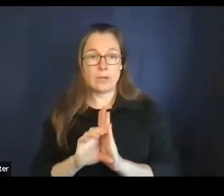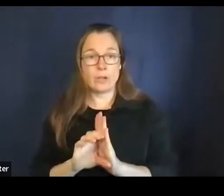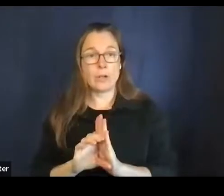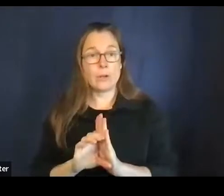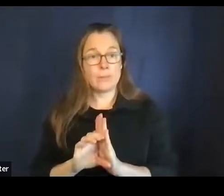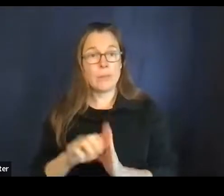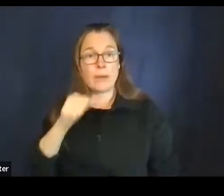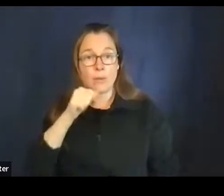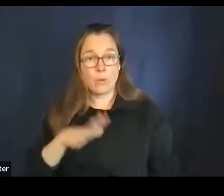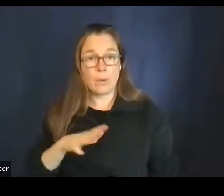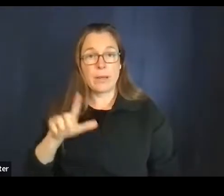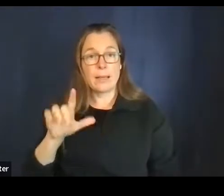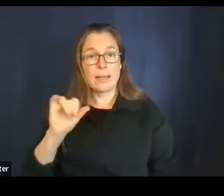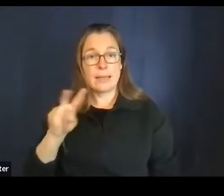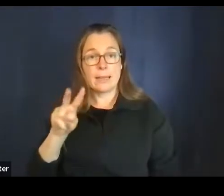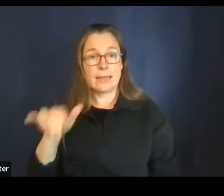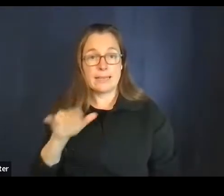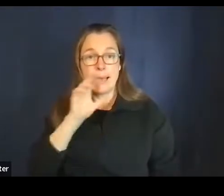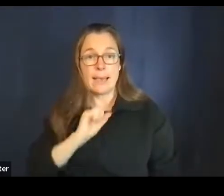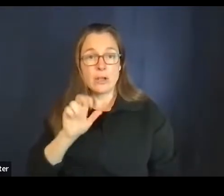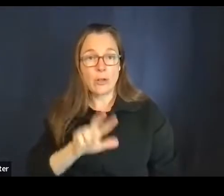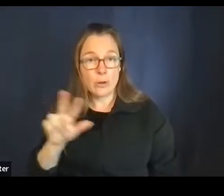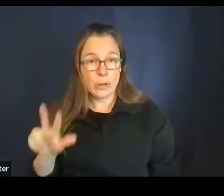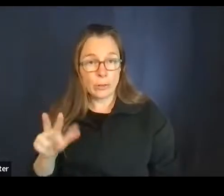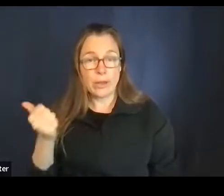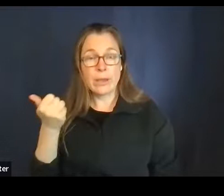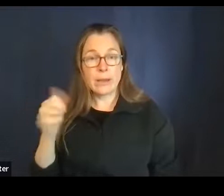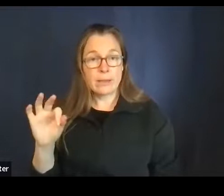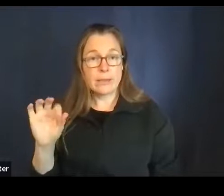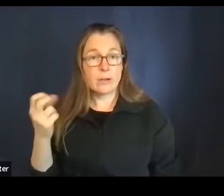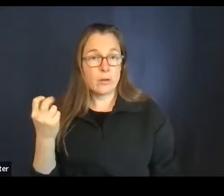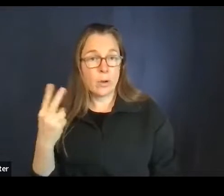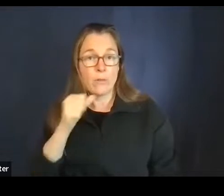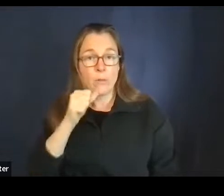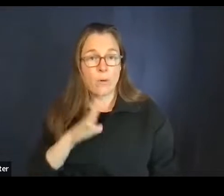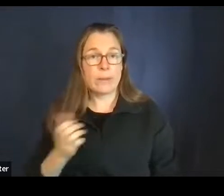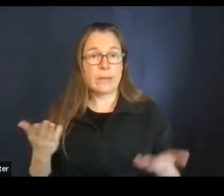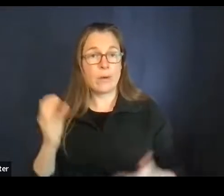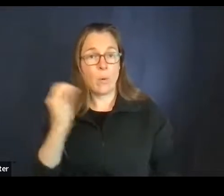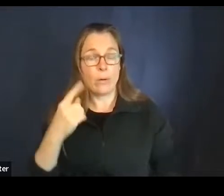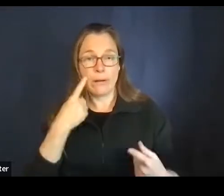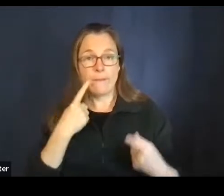Lizzie was 33 years old when in 1912, women in Oregon finally achieved the right to vote.